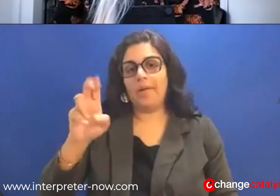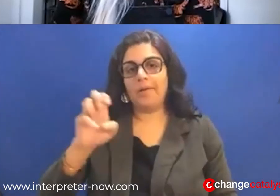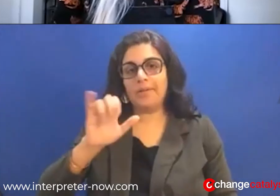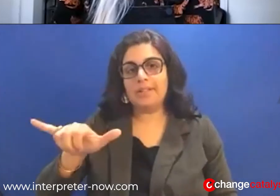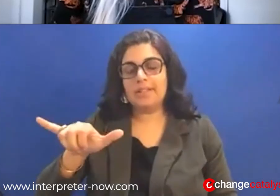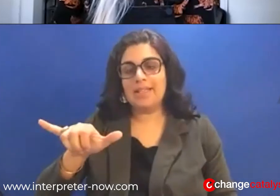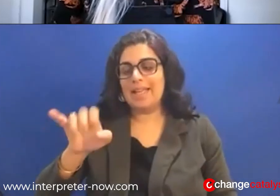women network.